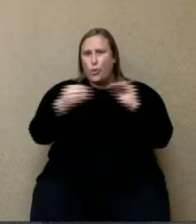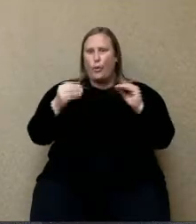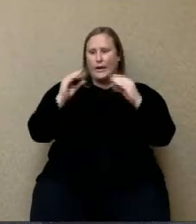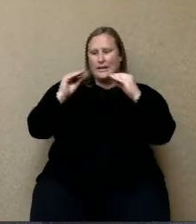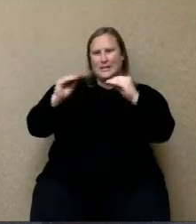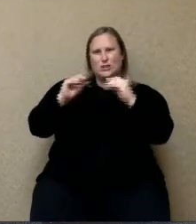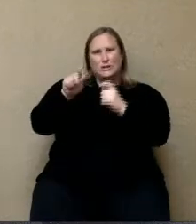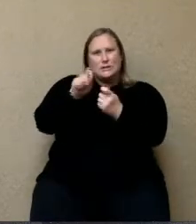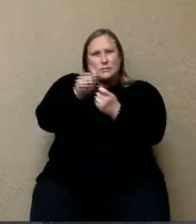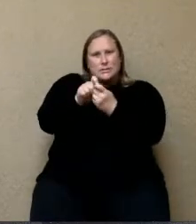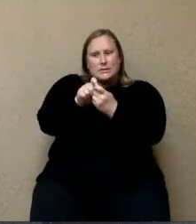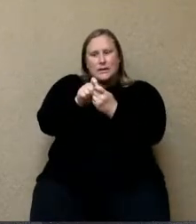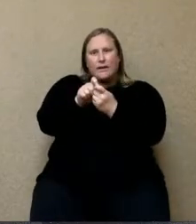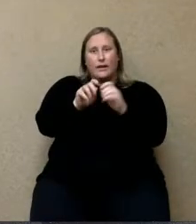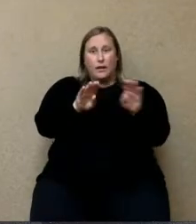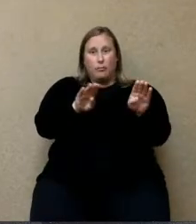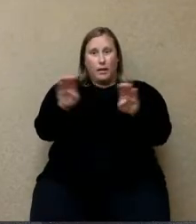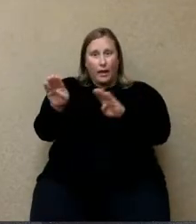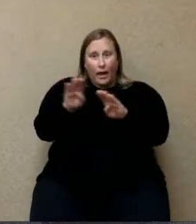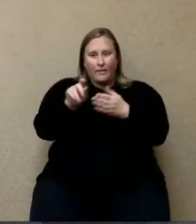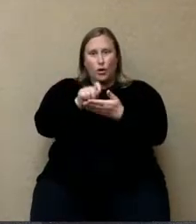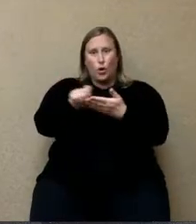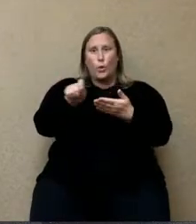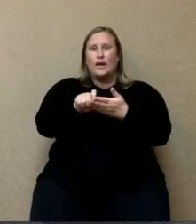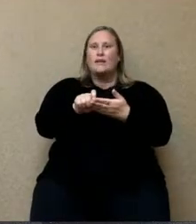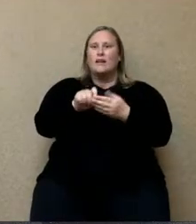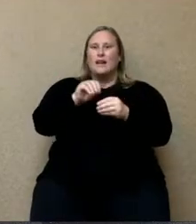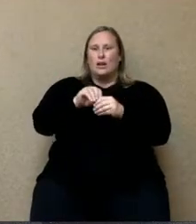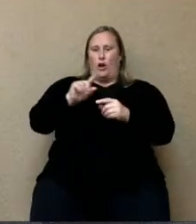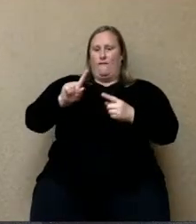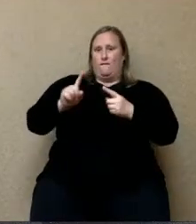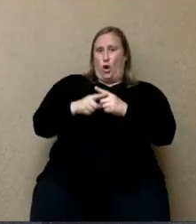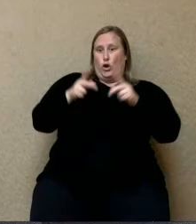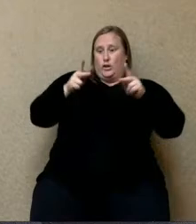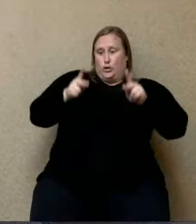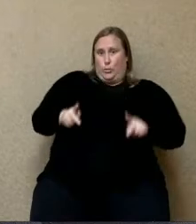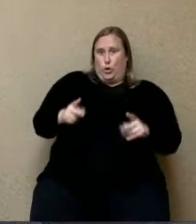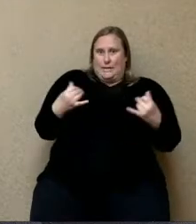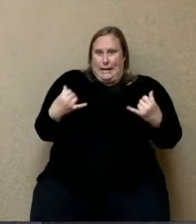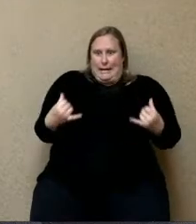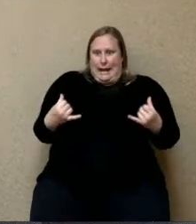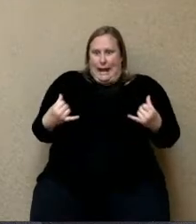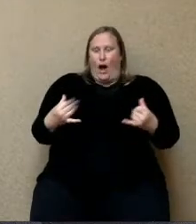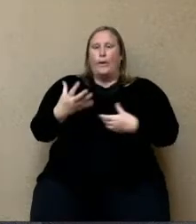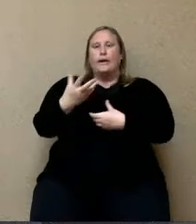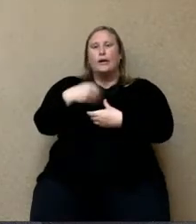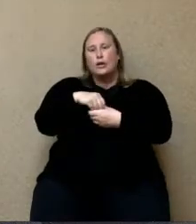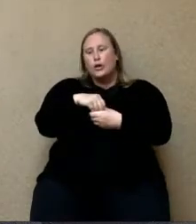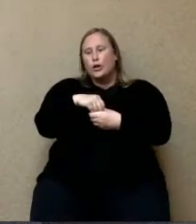specific behaviors, written in first person, present tense, includes like other